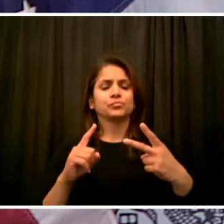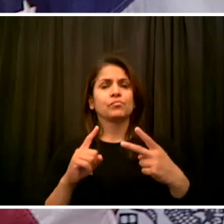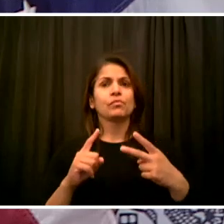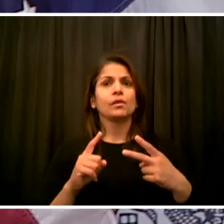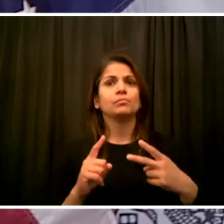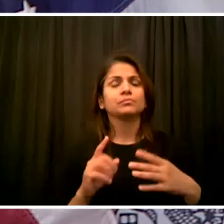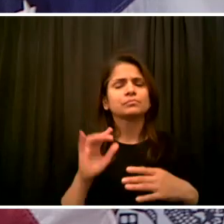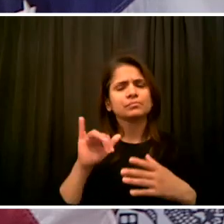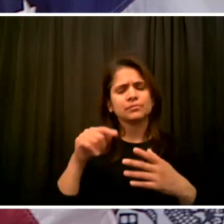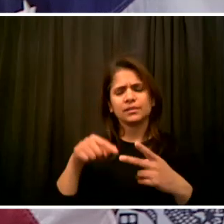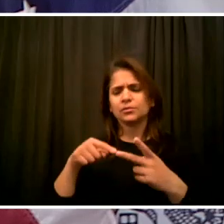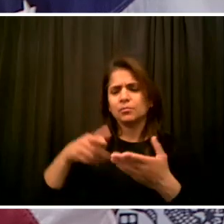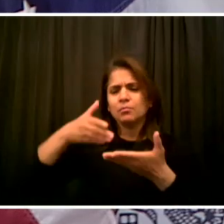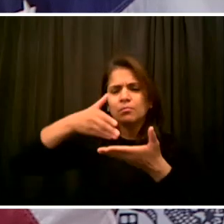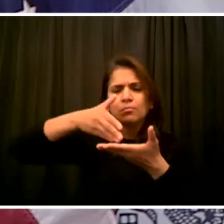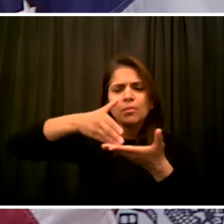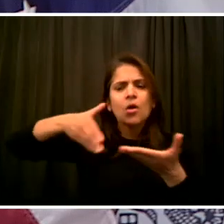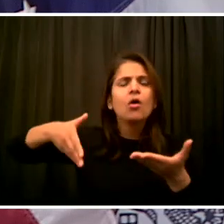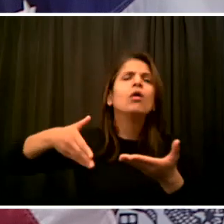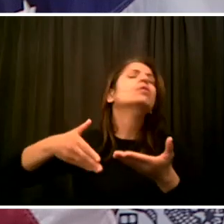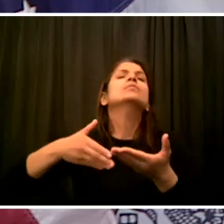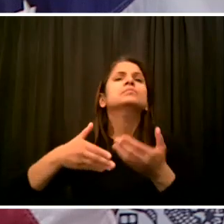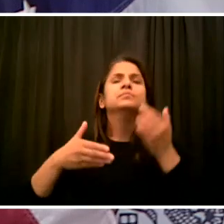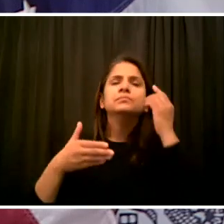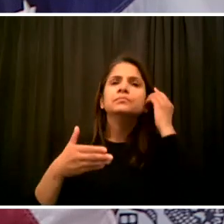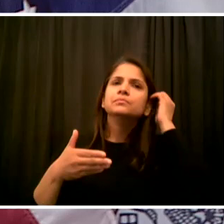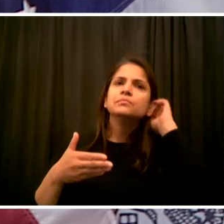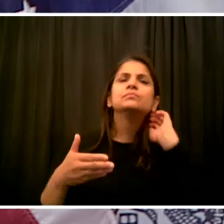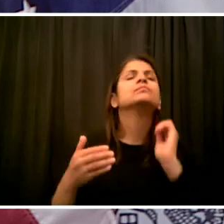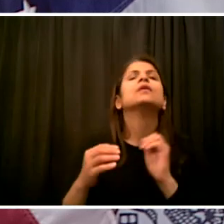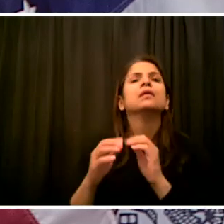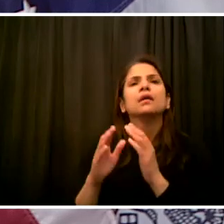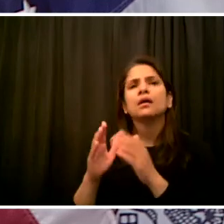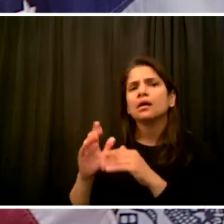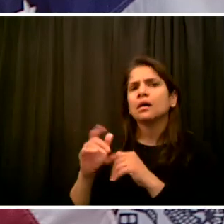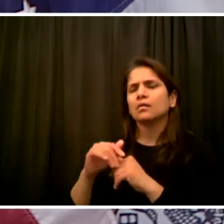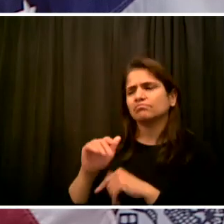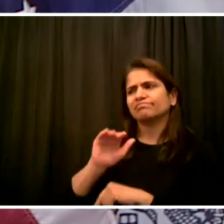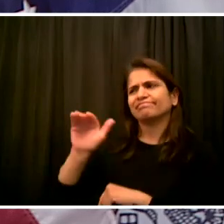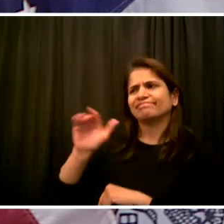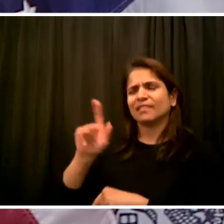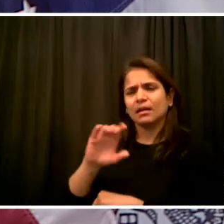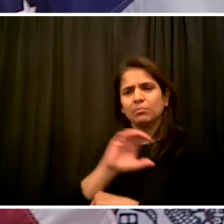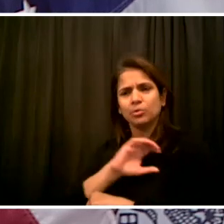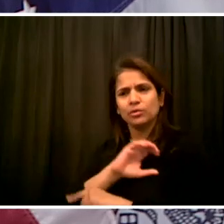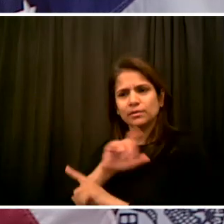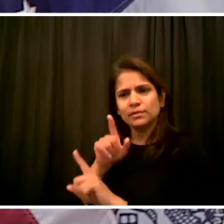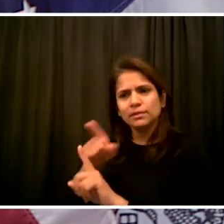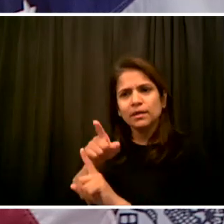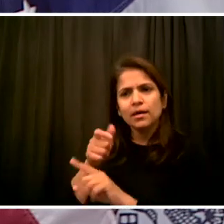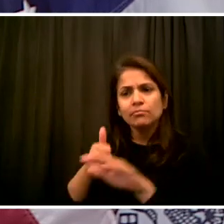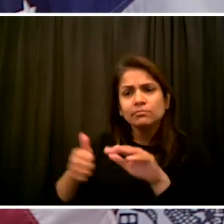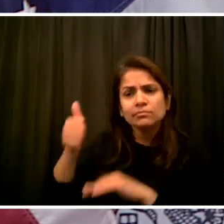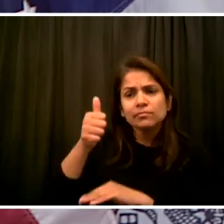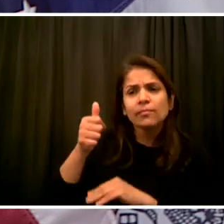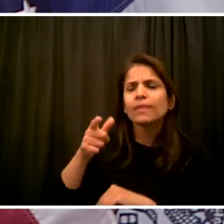PART OF YOUR QUESTION,WE 'LL TURN TO THE COMMISSIONER. AND I'LL PREFACE